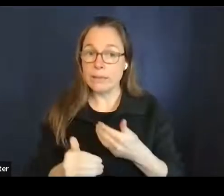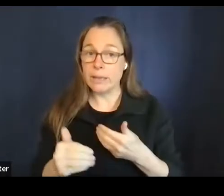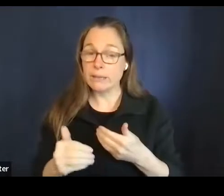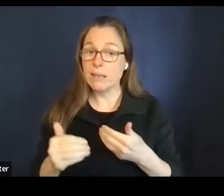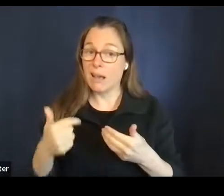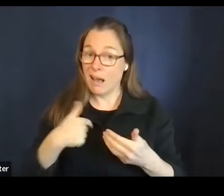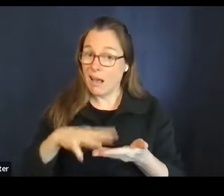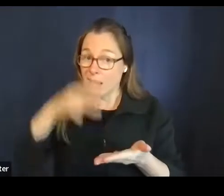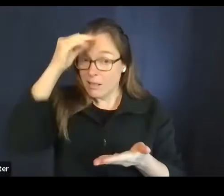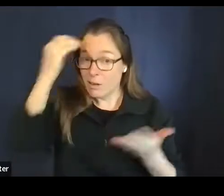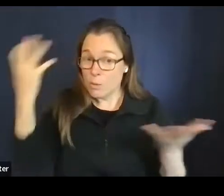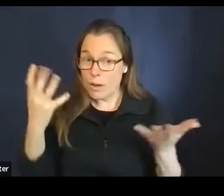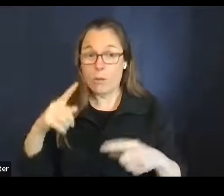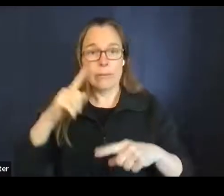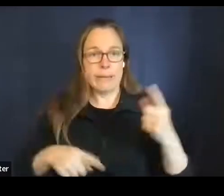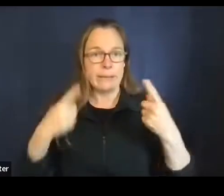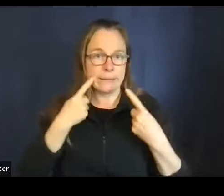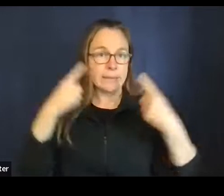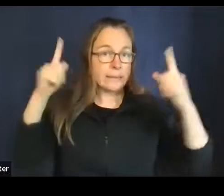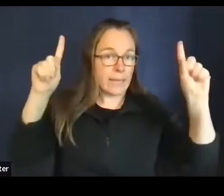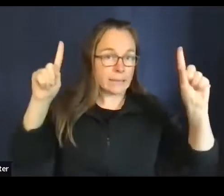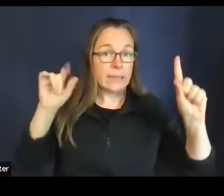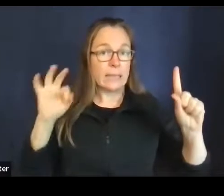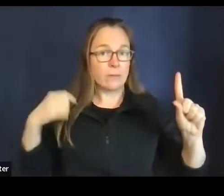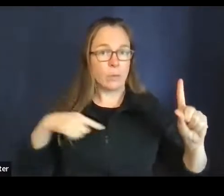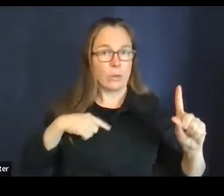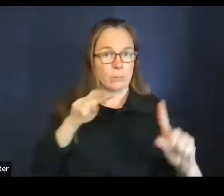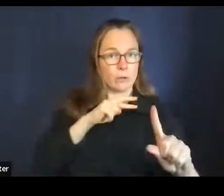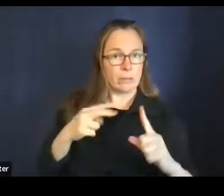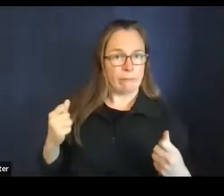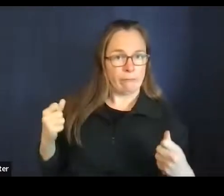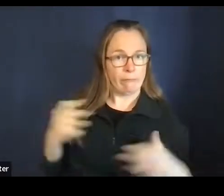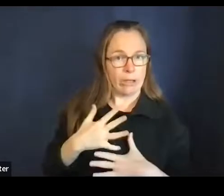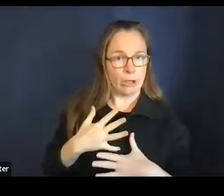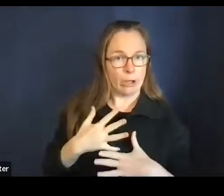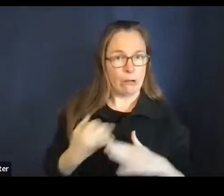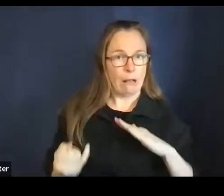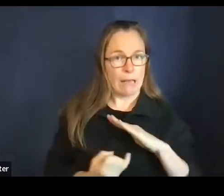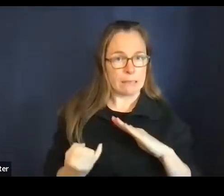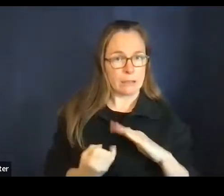That we can't successfully govern from a place of fear and isolation. Our community, all of our community,